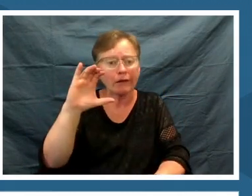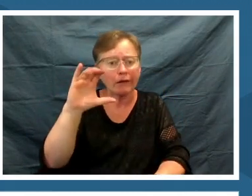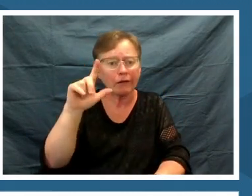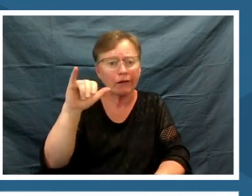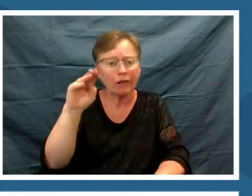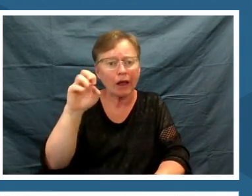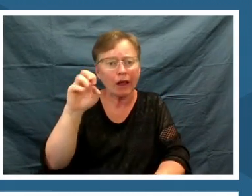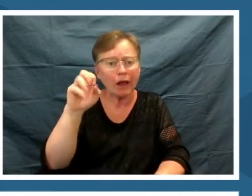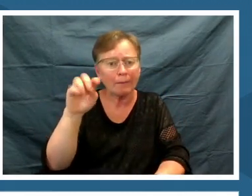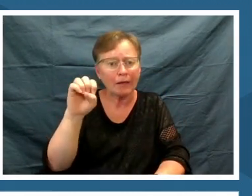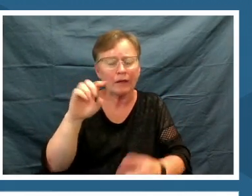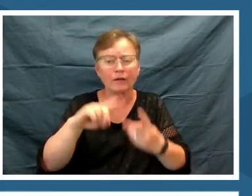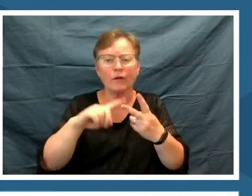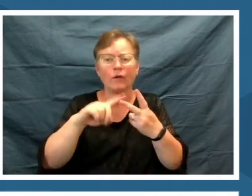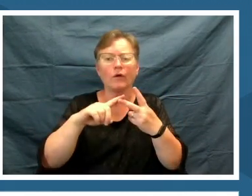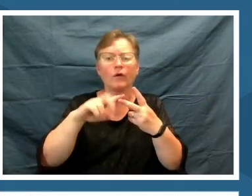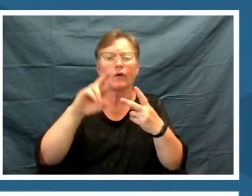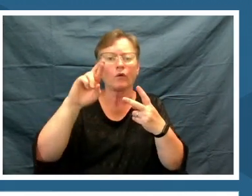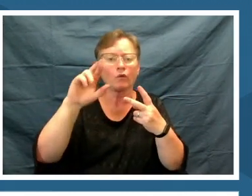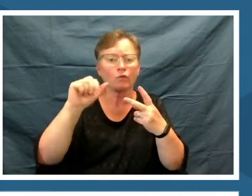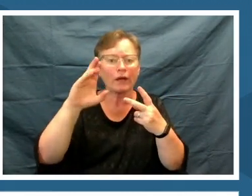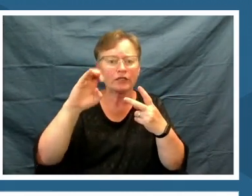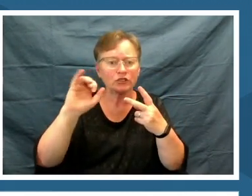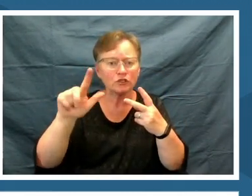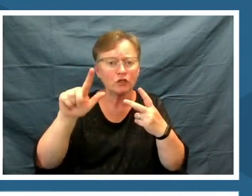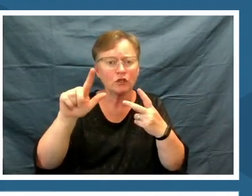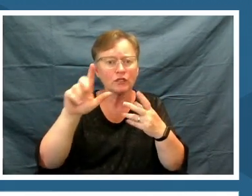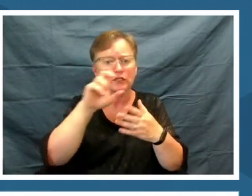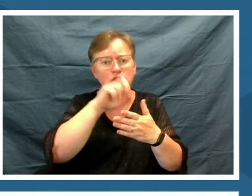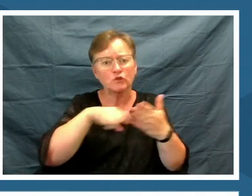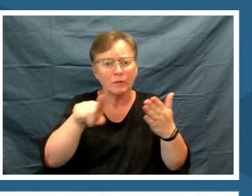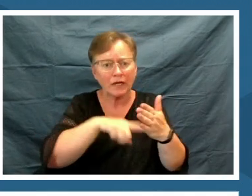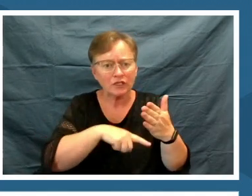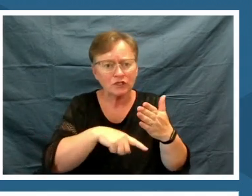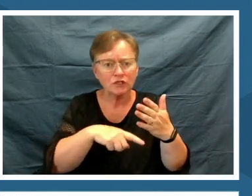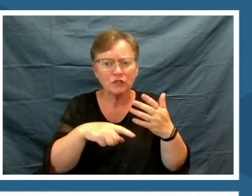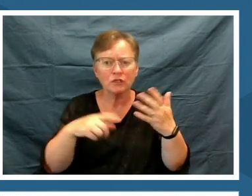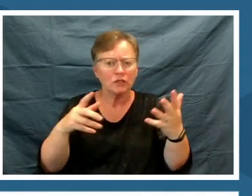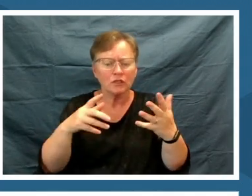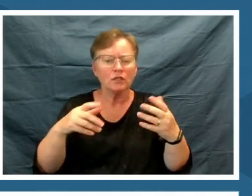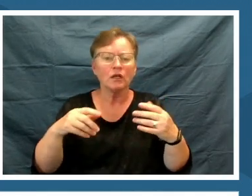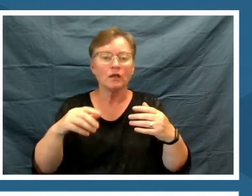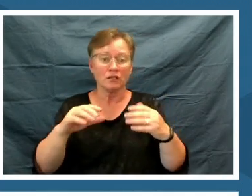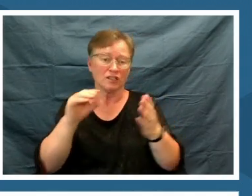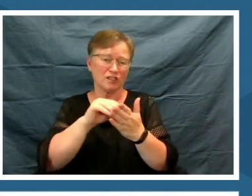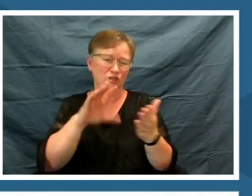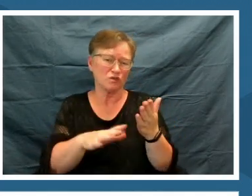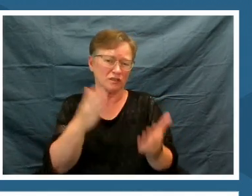of these topics students may be discouraged as we deal